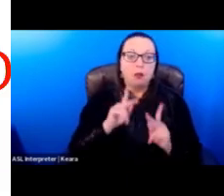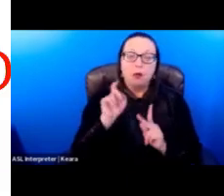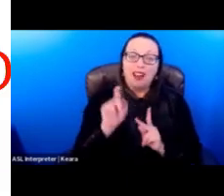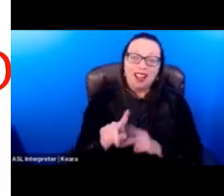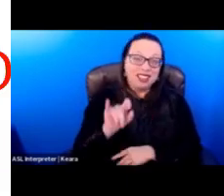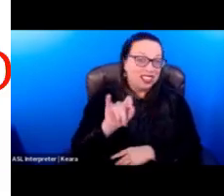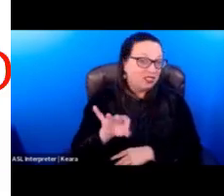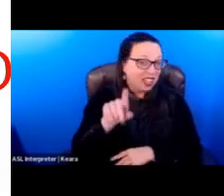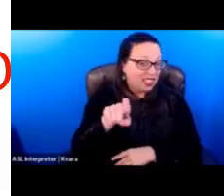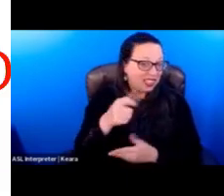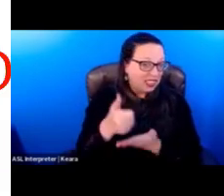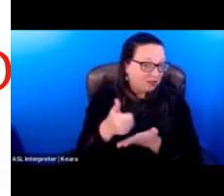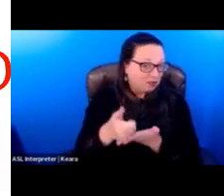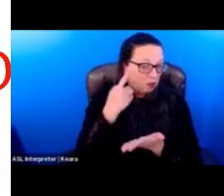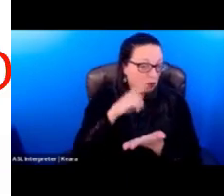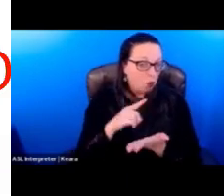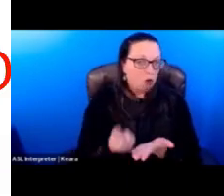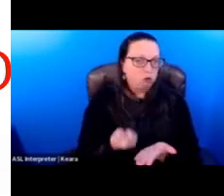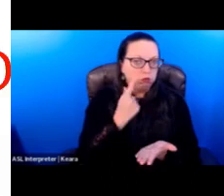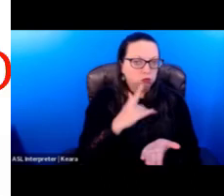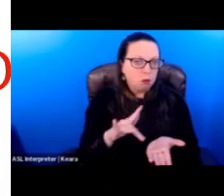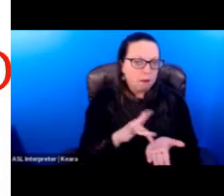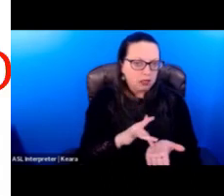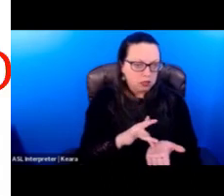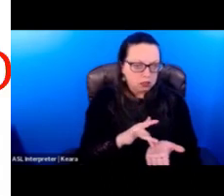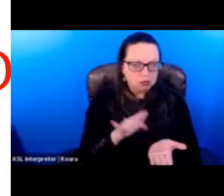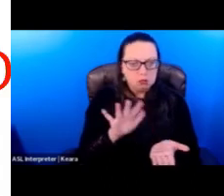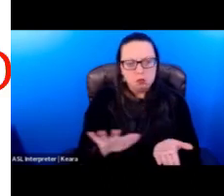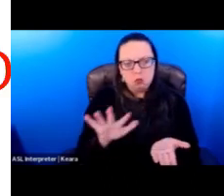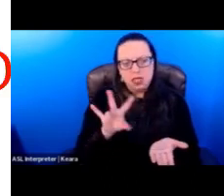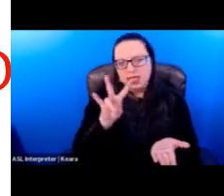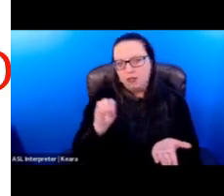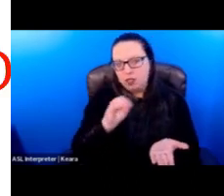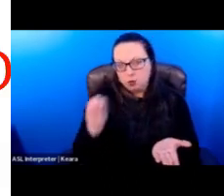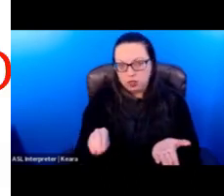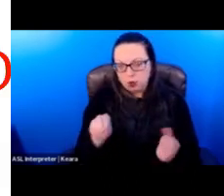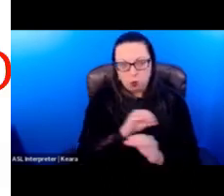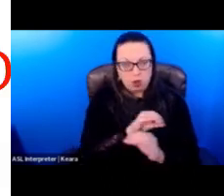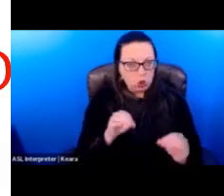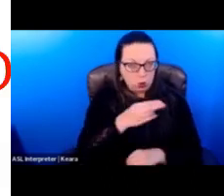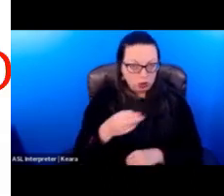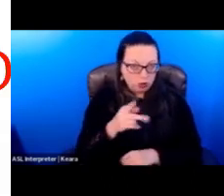taking their medications, and some 70% of those without a history of traumatic brain injury, say yes, but you see